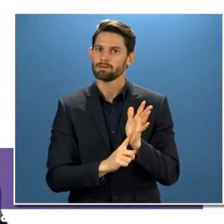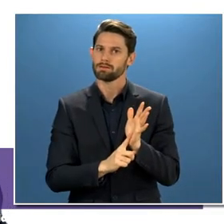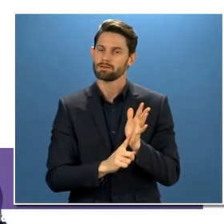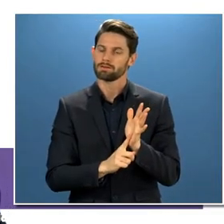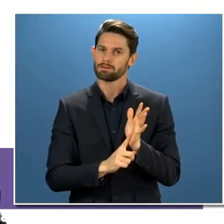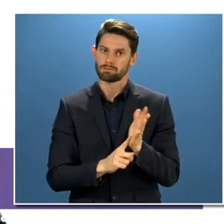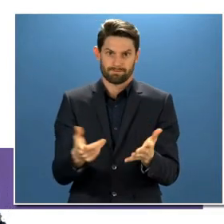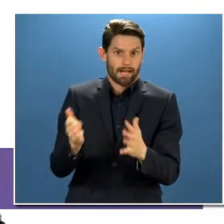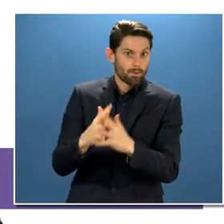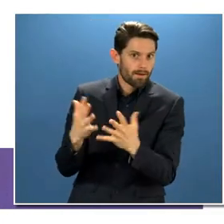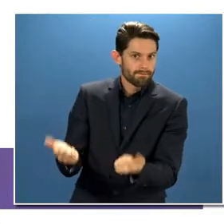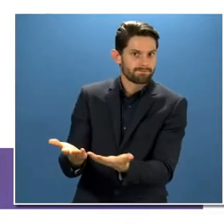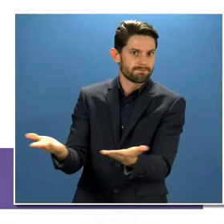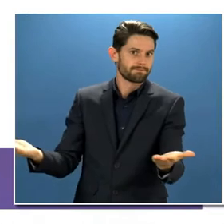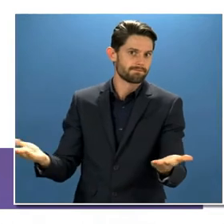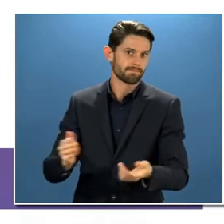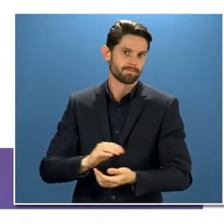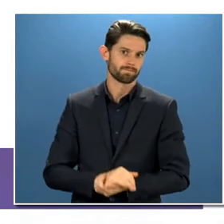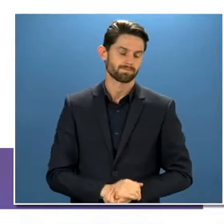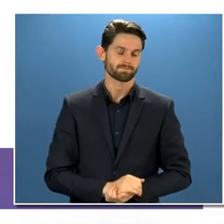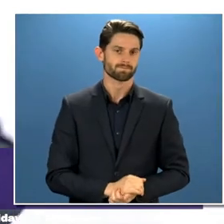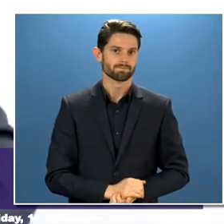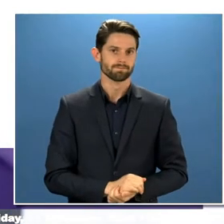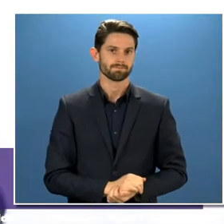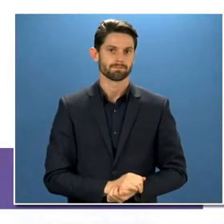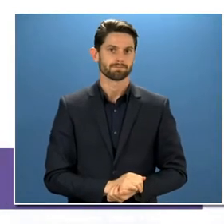The recommendation that the Australian Human Rights Commission should, in a